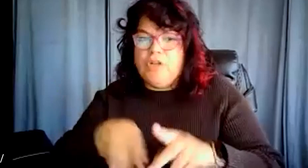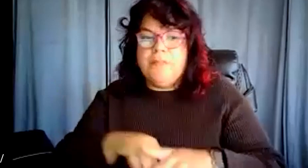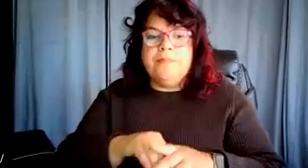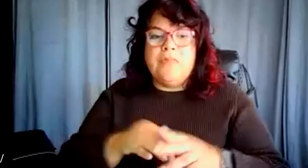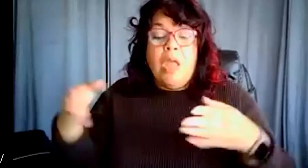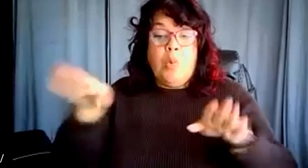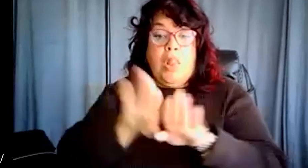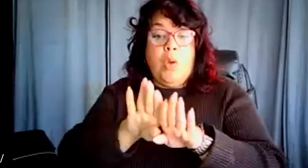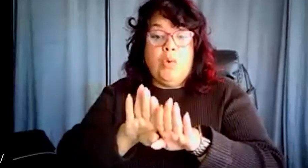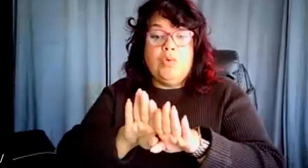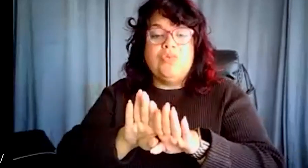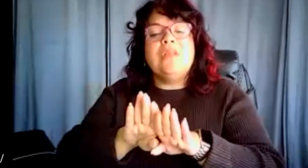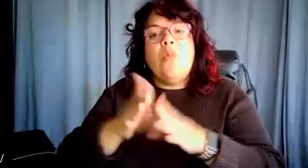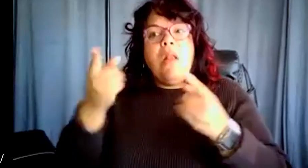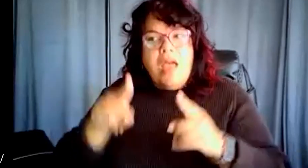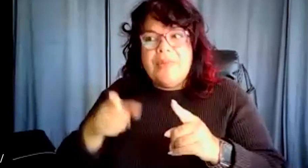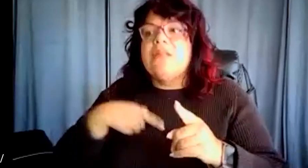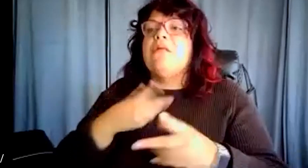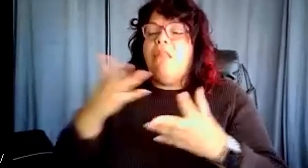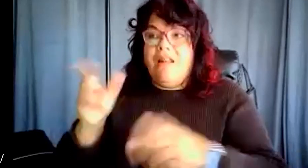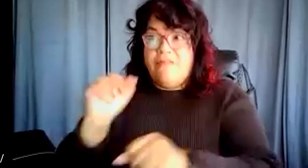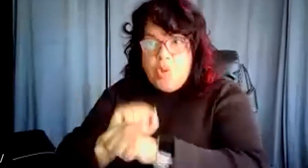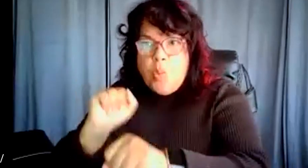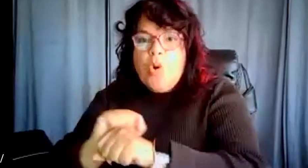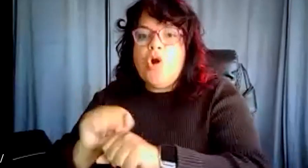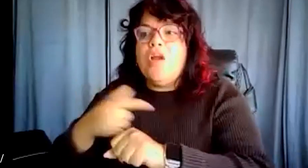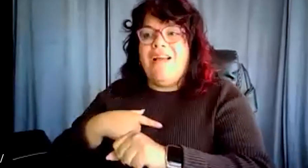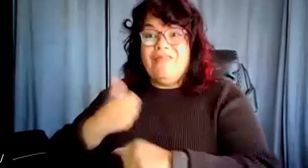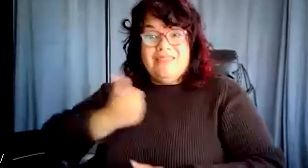of self-advocates who were fighting and fighting to get me places closed down.